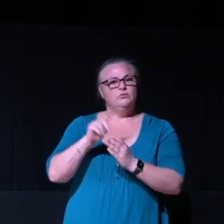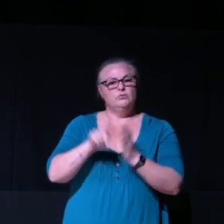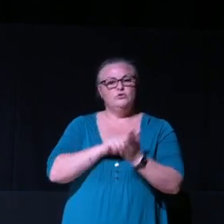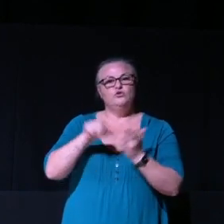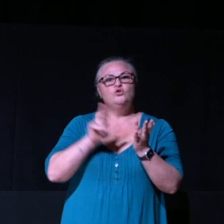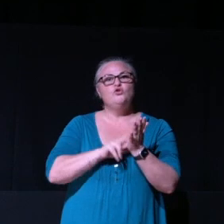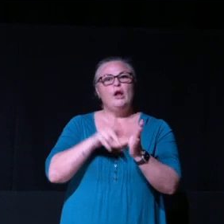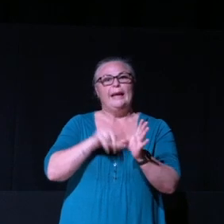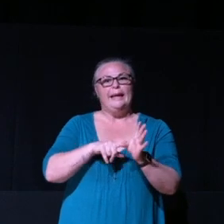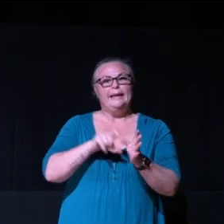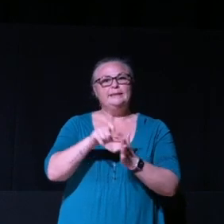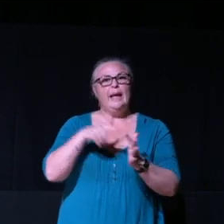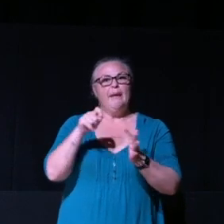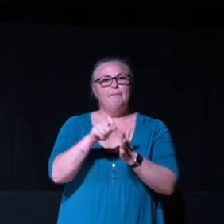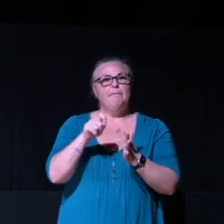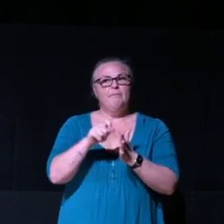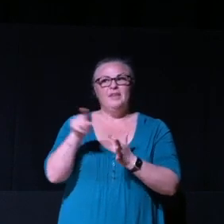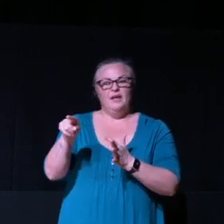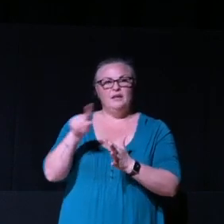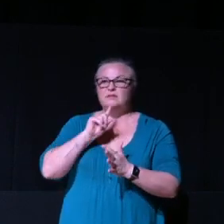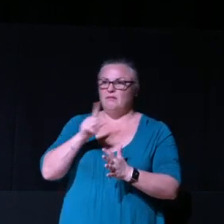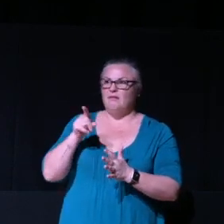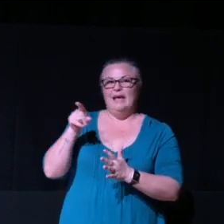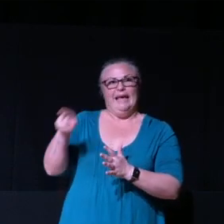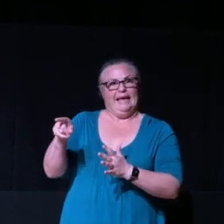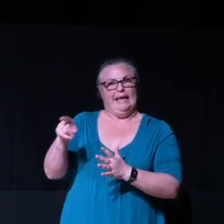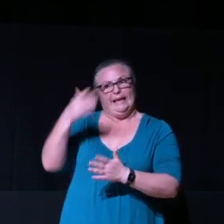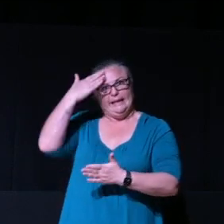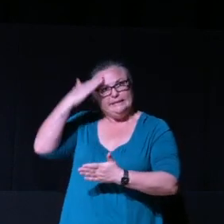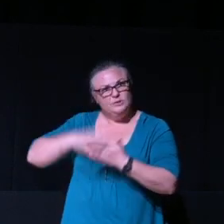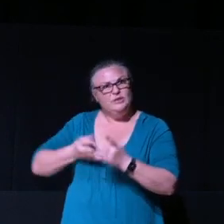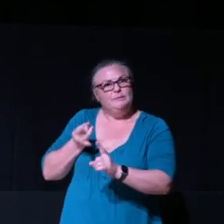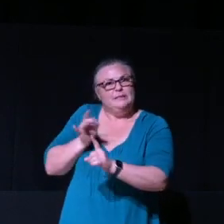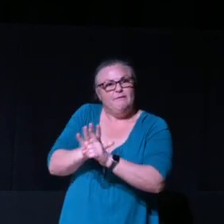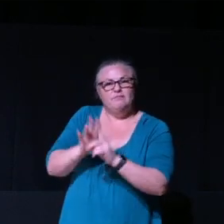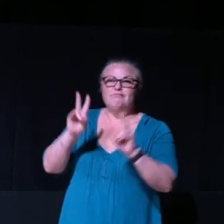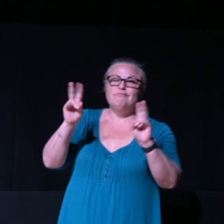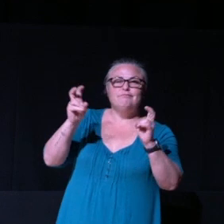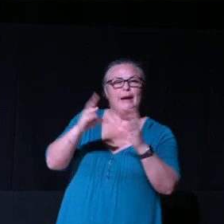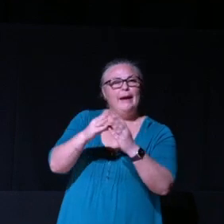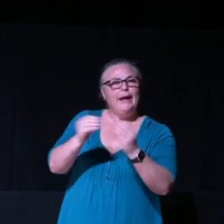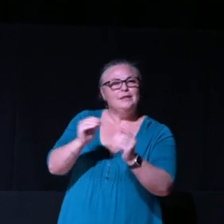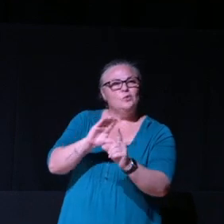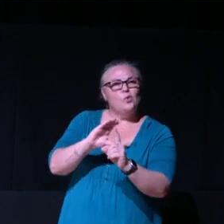who claimed that he was a victim of cancel culture. So it's everywhere, cancel culture, everywhere in the public discourse.